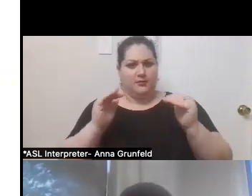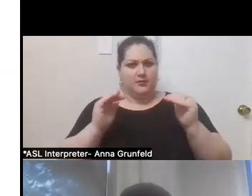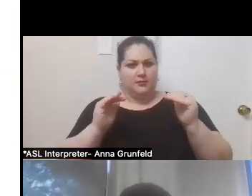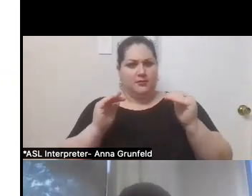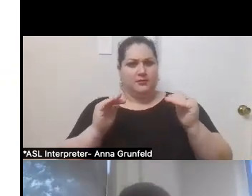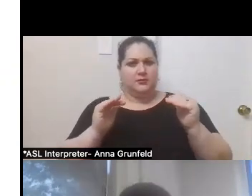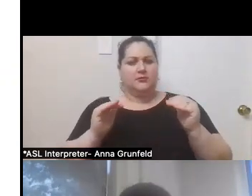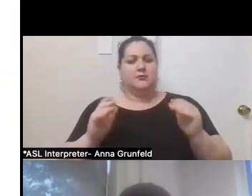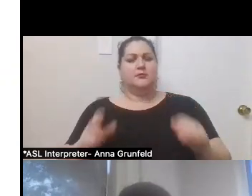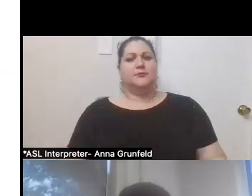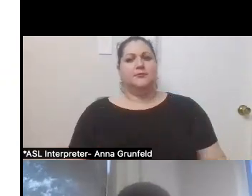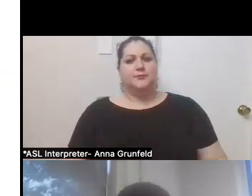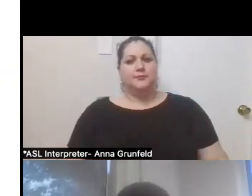And it was not easy.